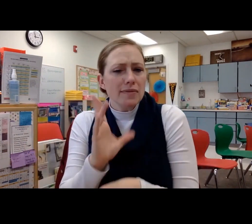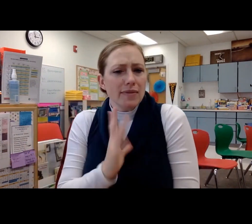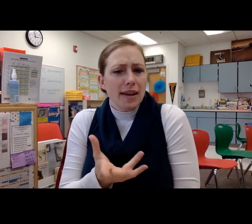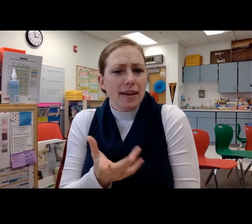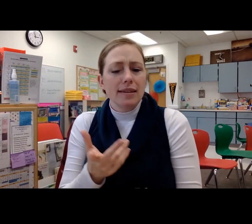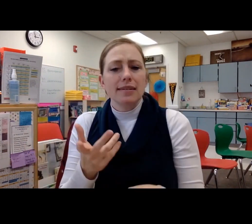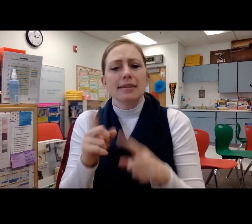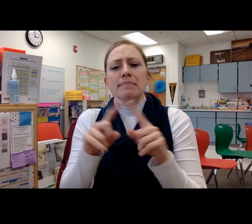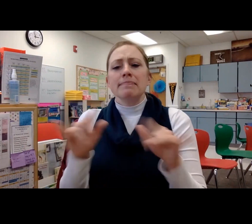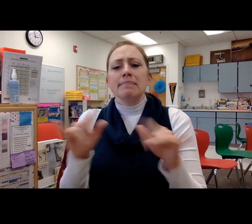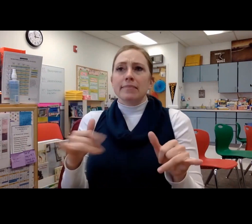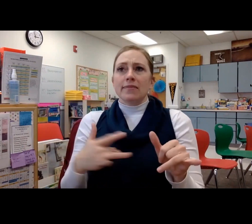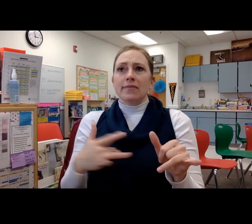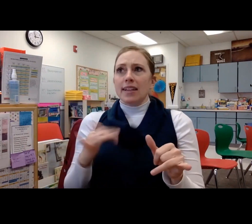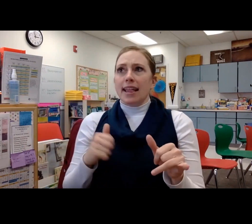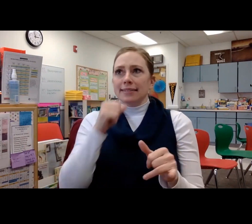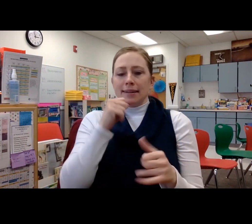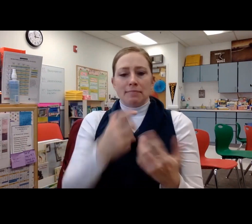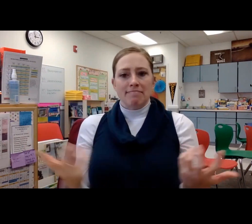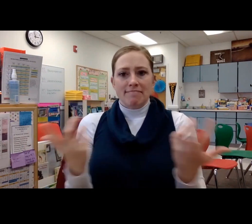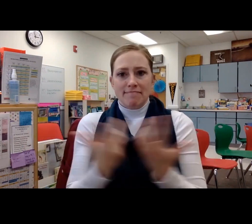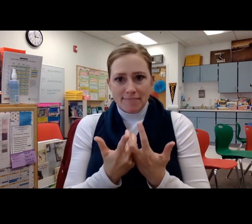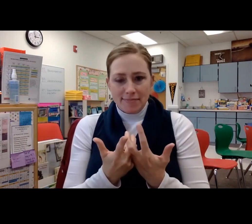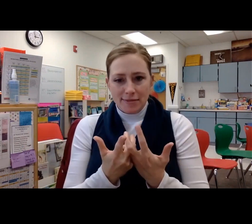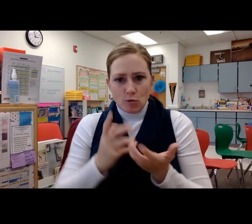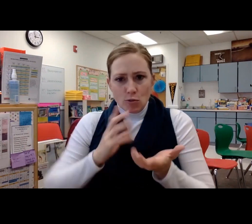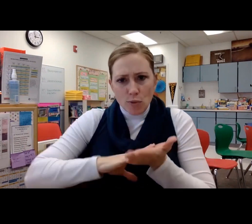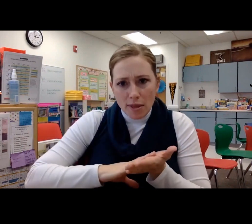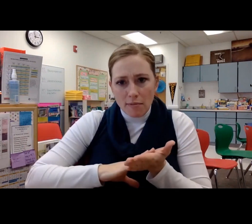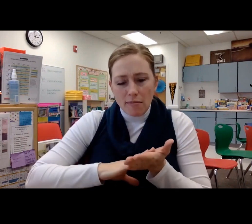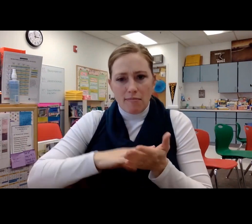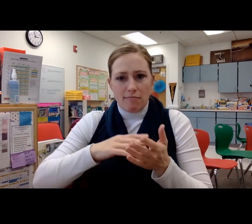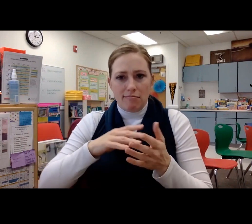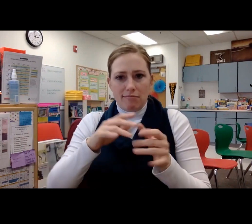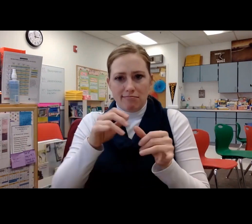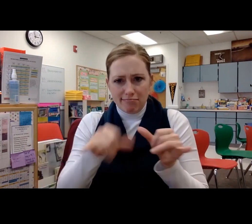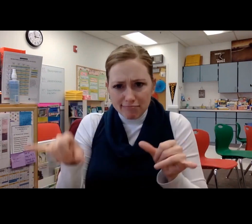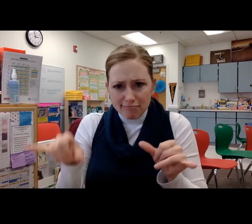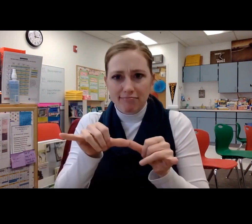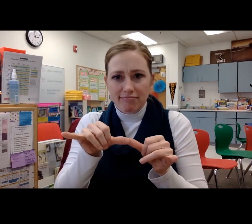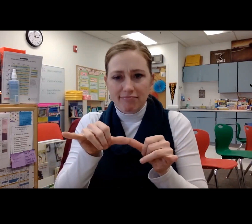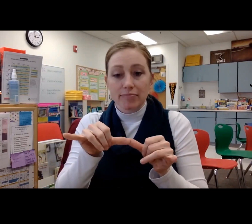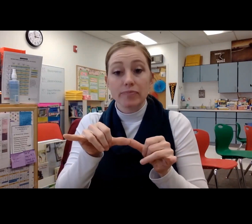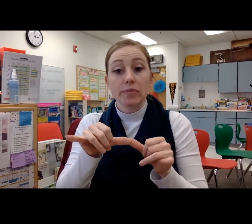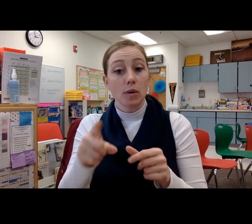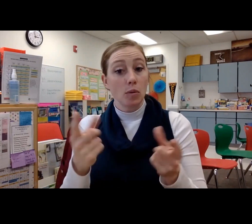electoral representation, sure you can use that, but sometimes it doesn't make enough